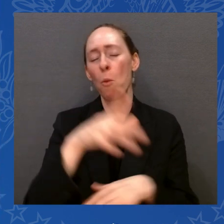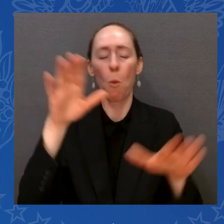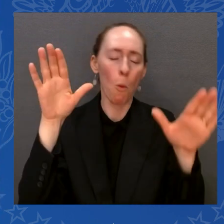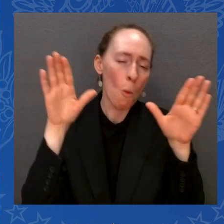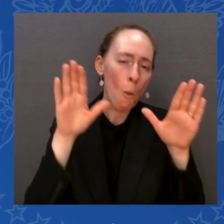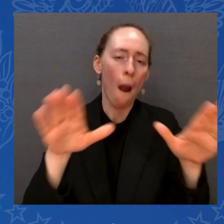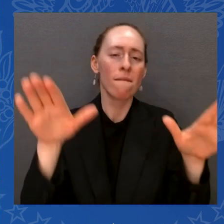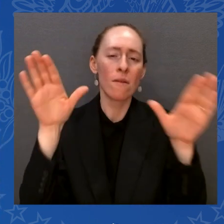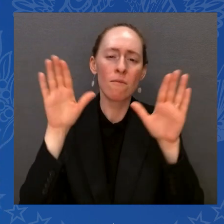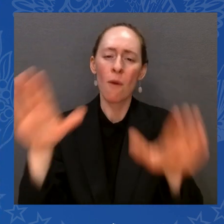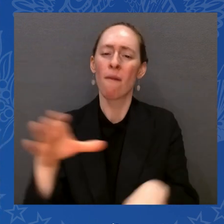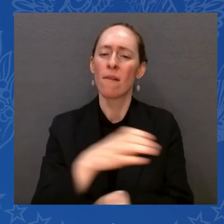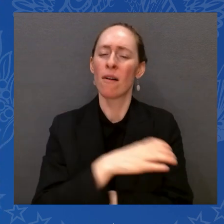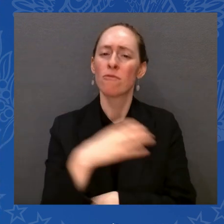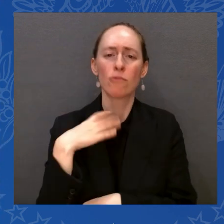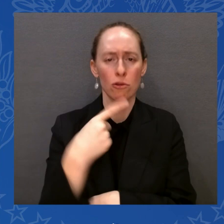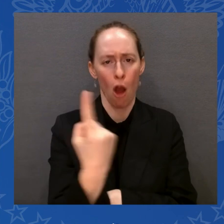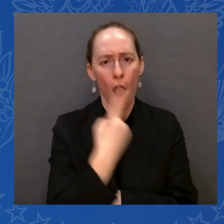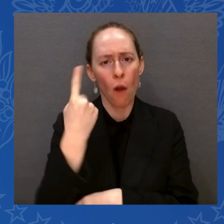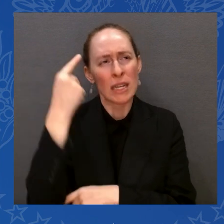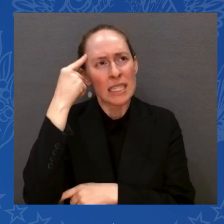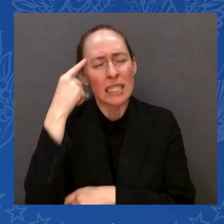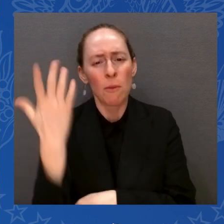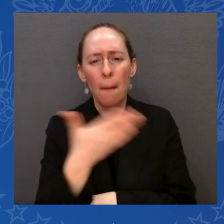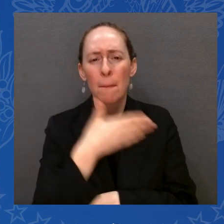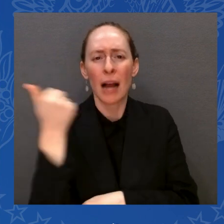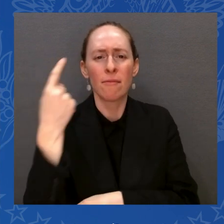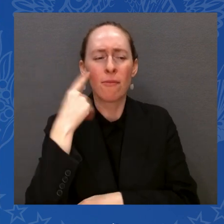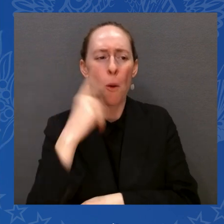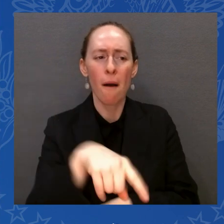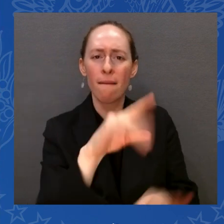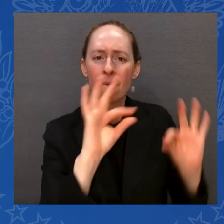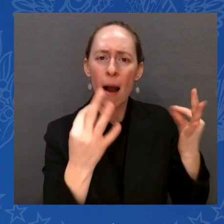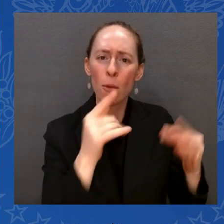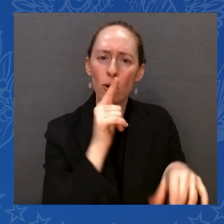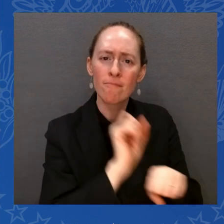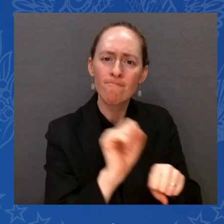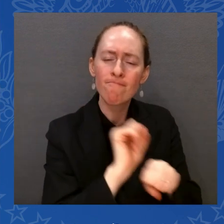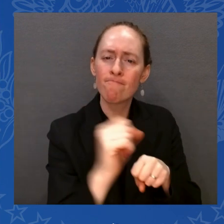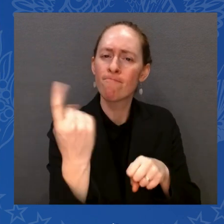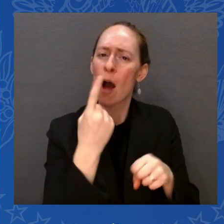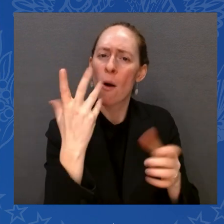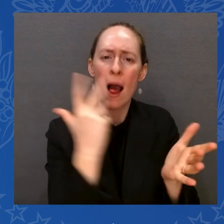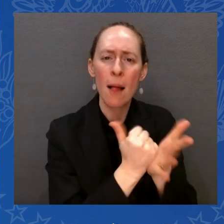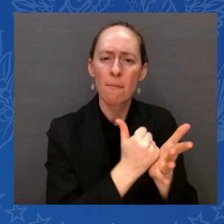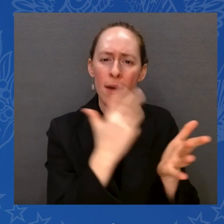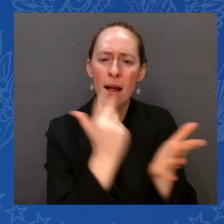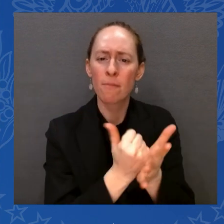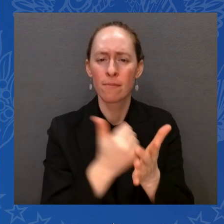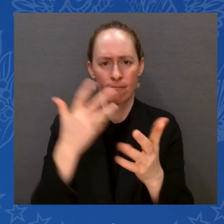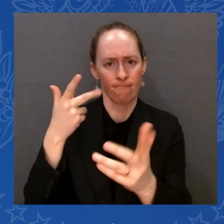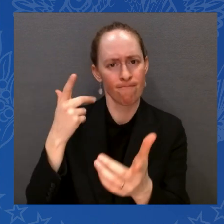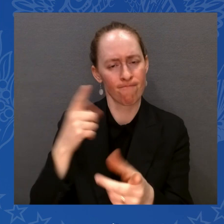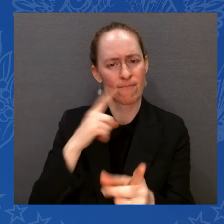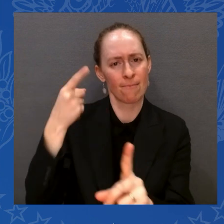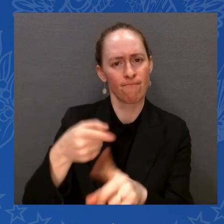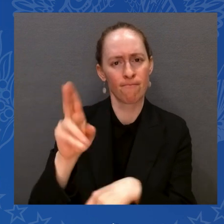for union members in the last couple years. Look, you know, she couldn't be here today, but Tammy Baldwin --